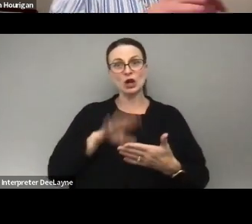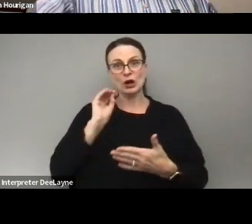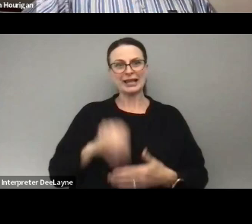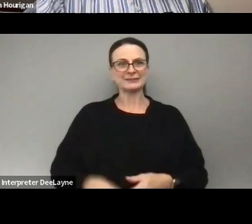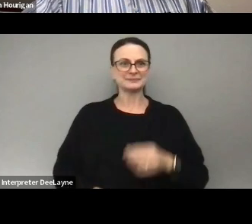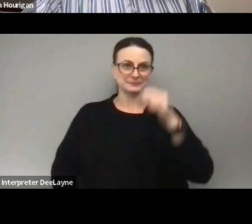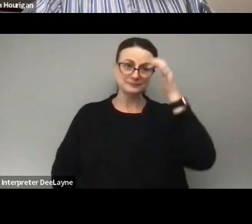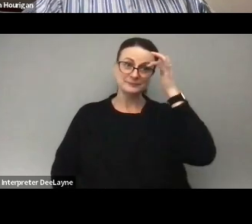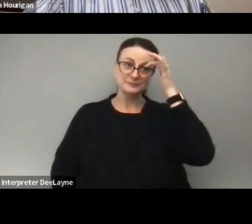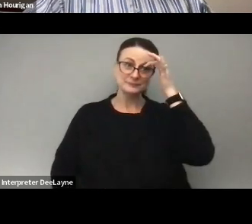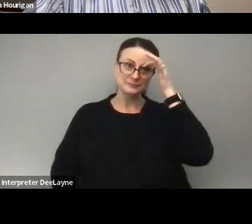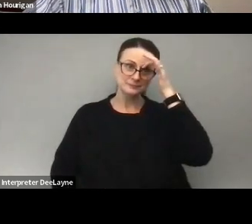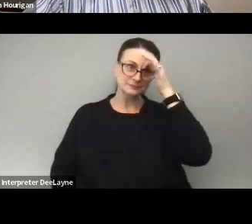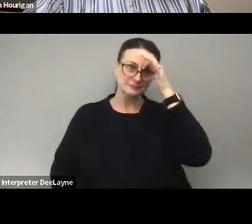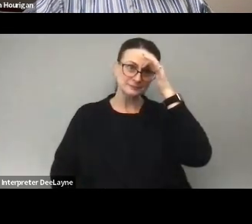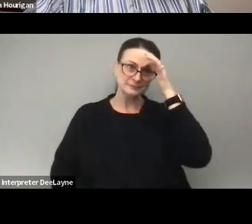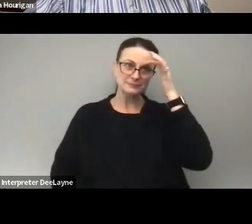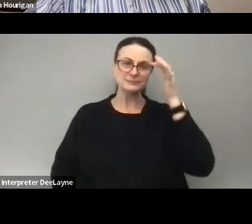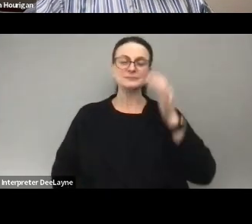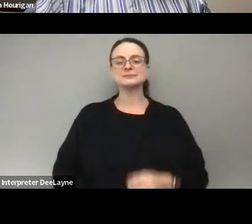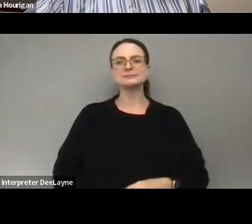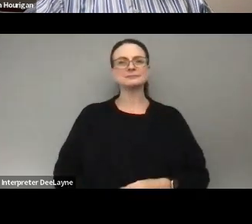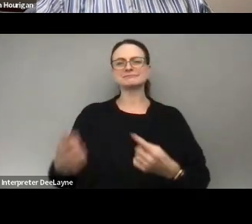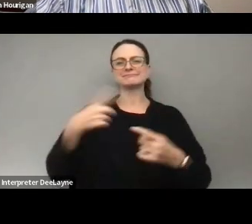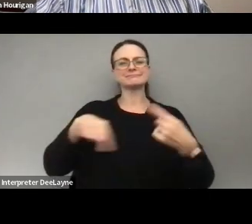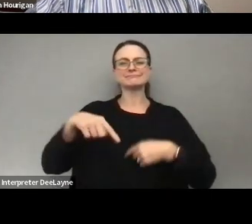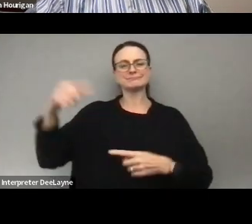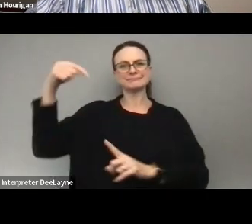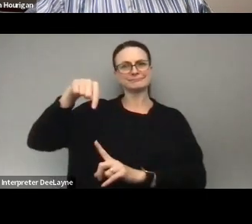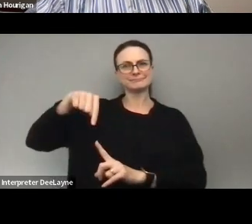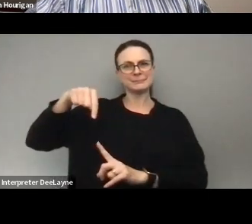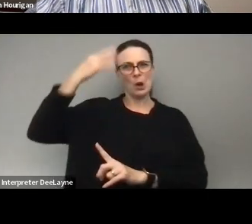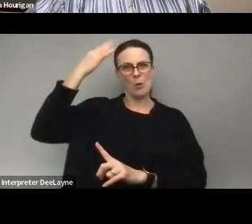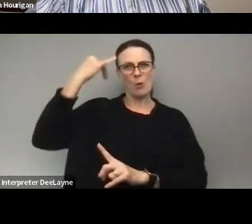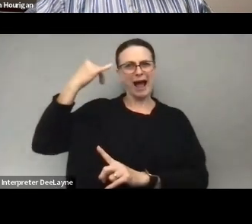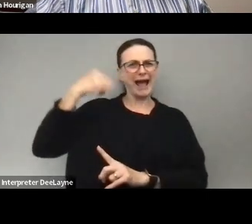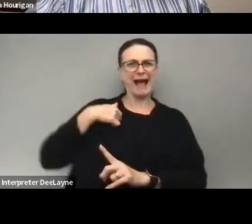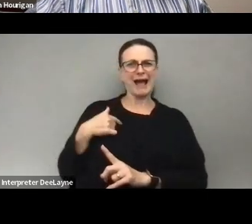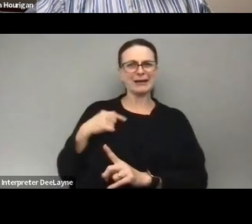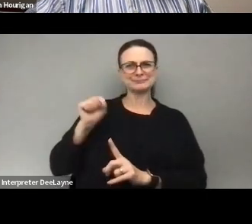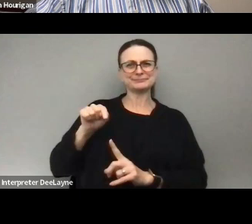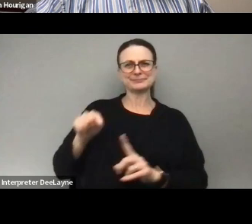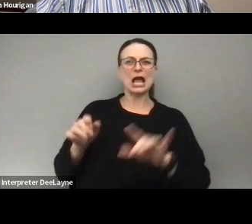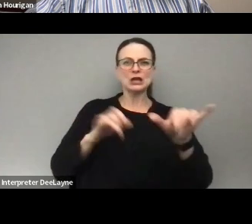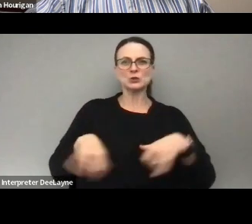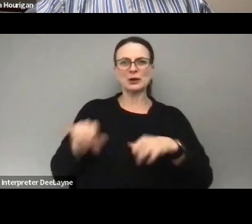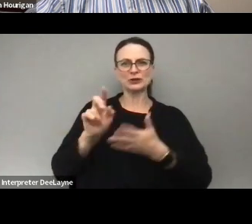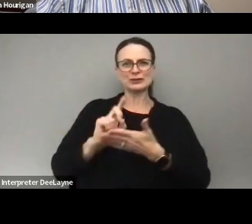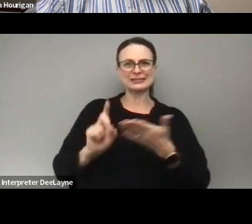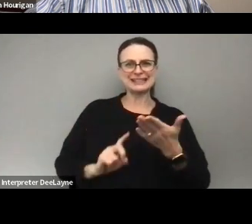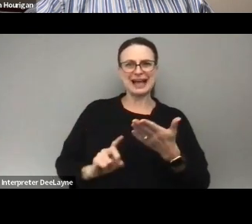But let's go back to why I came to the subject of universal design. Early on in my career,